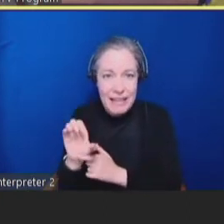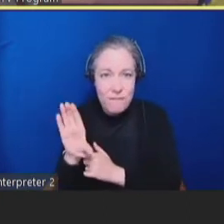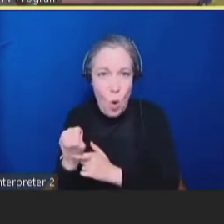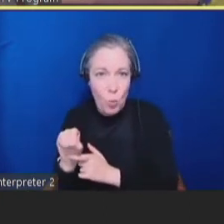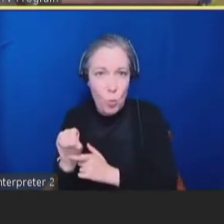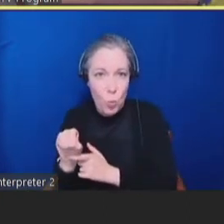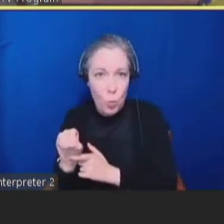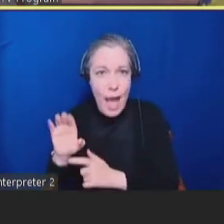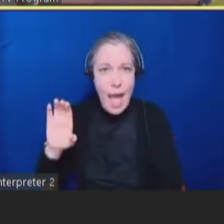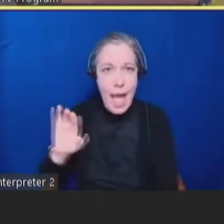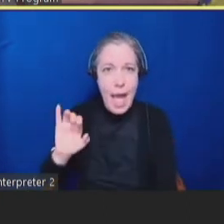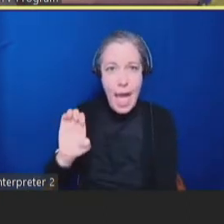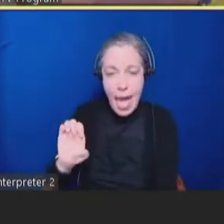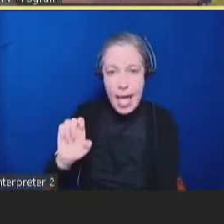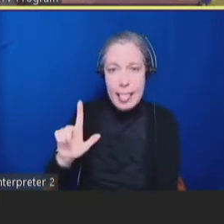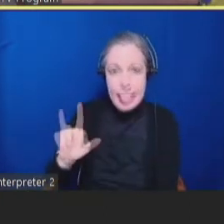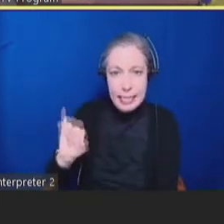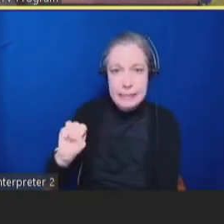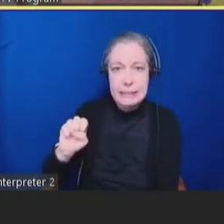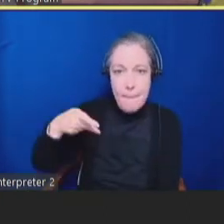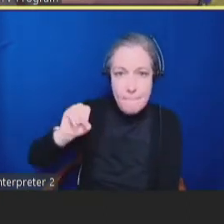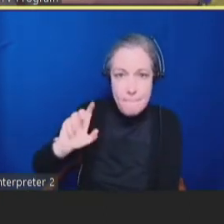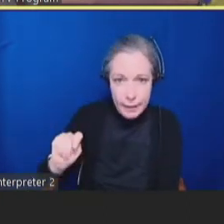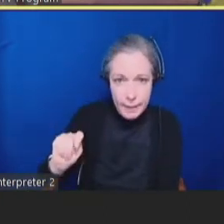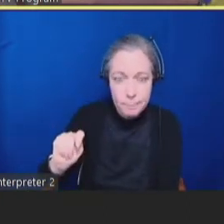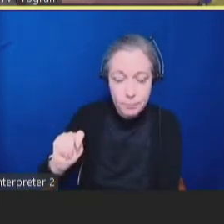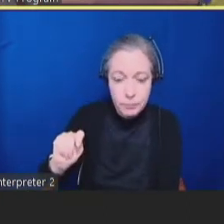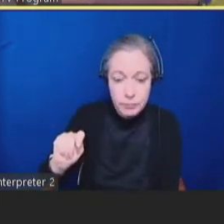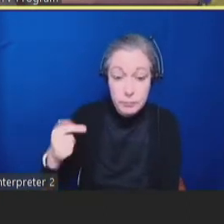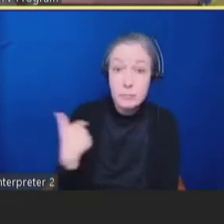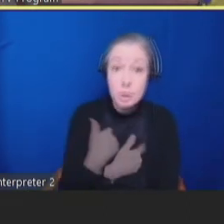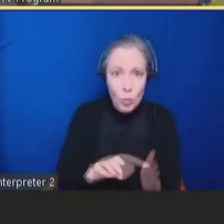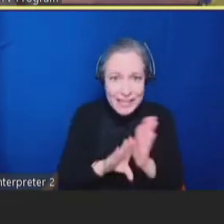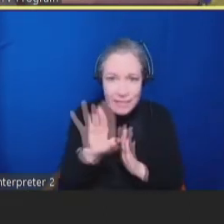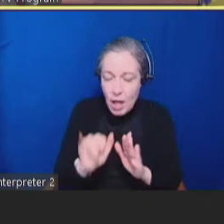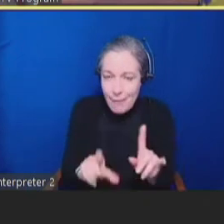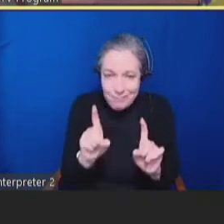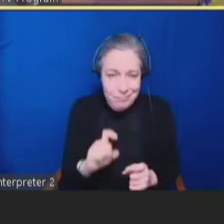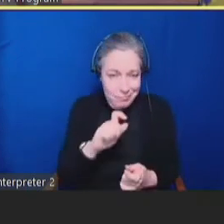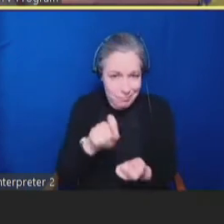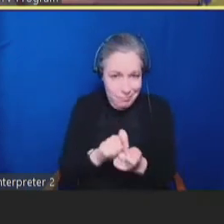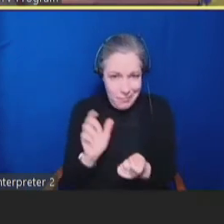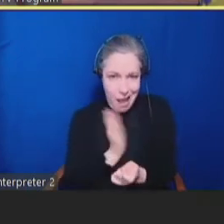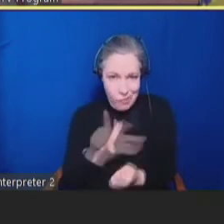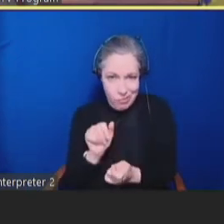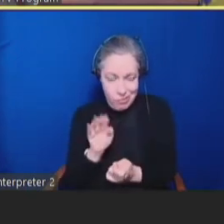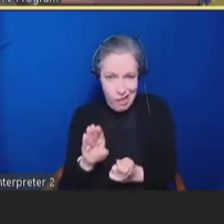a confirmatory test that we developed in our lab that identifies vaccine expanded